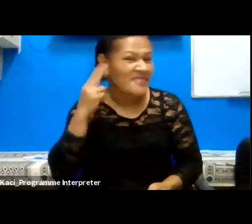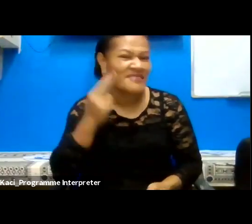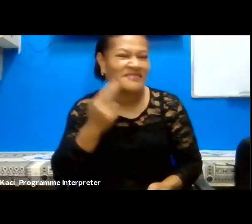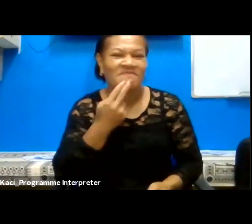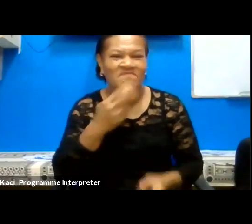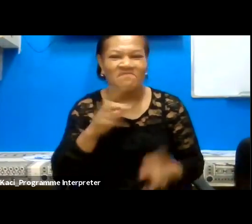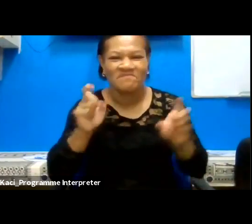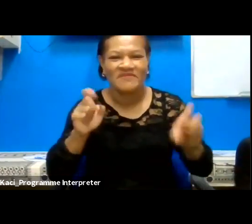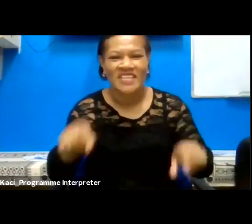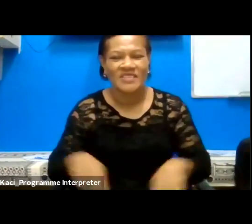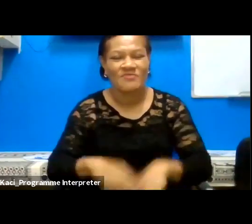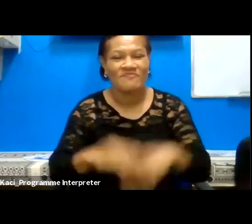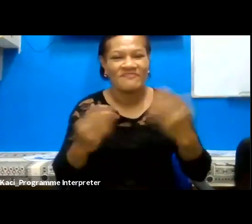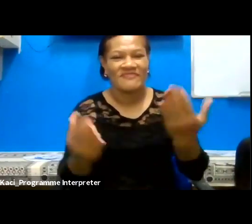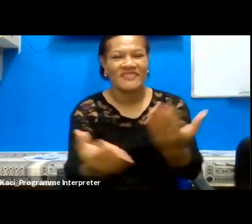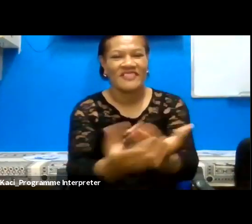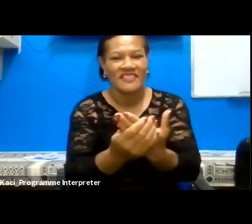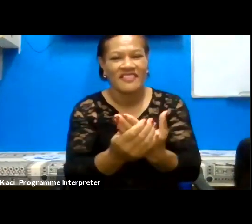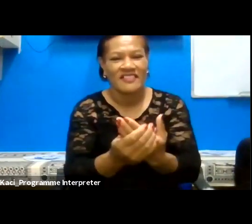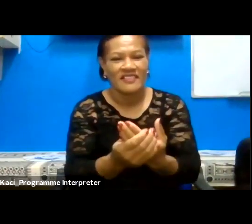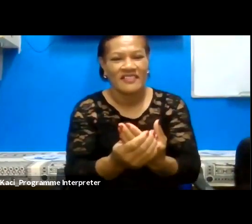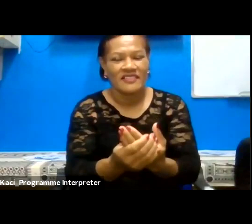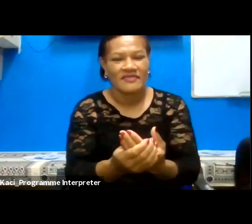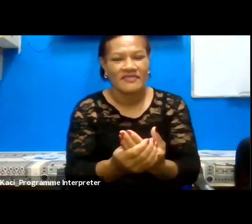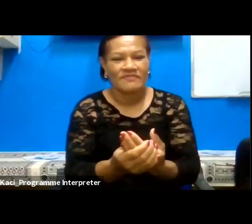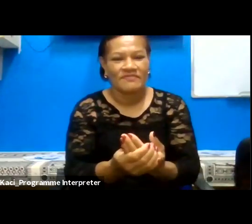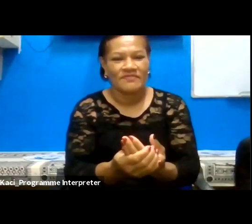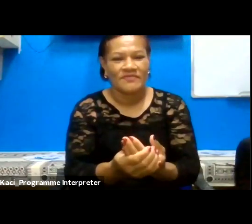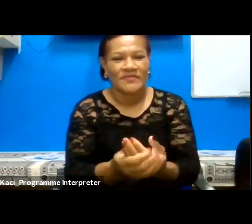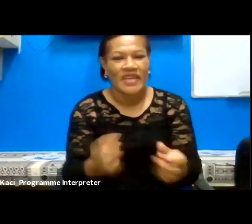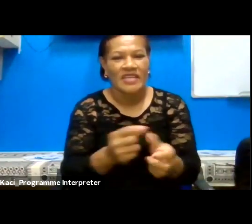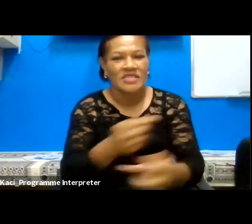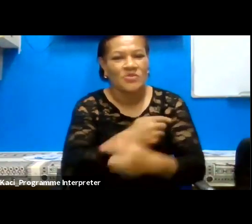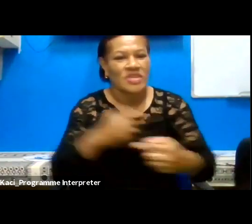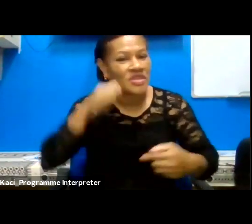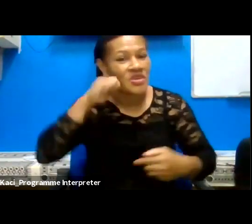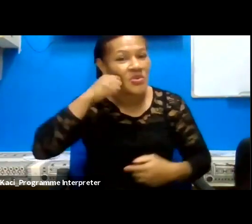just like uh students with the